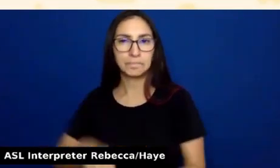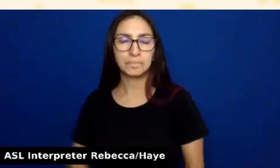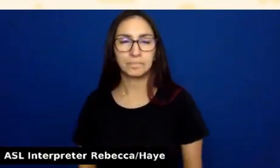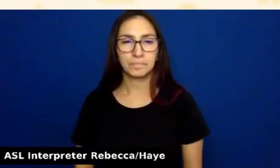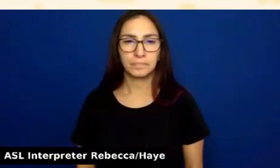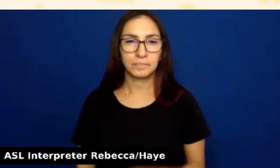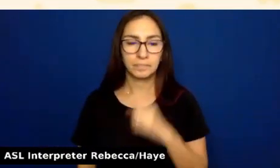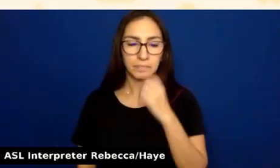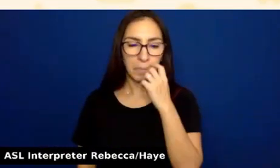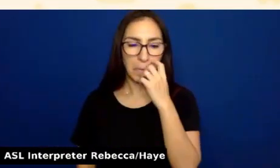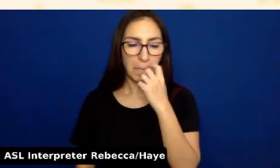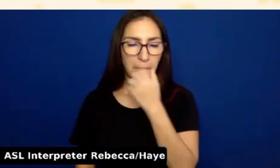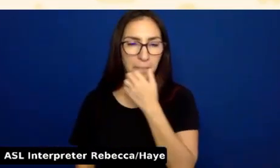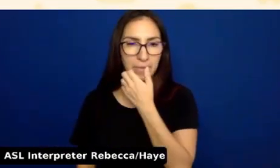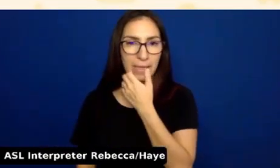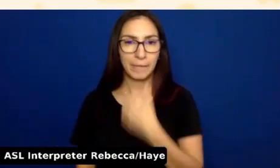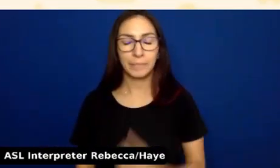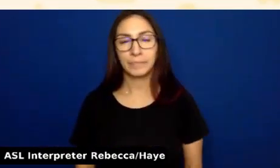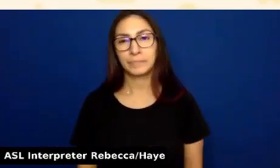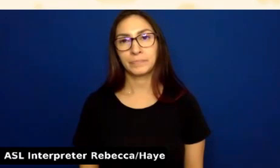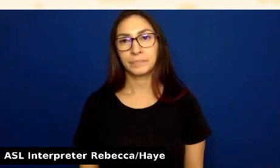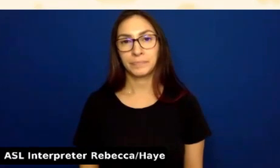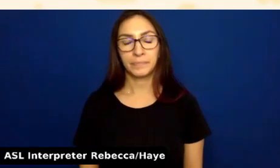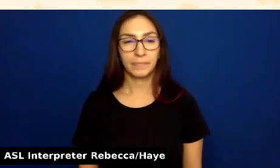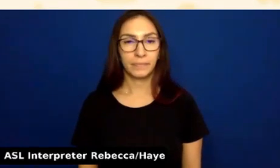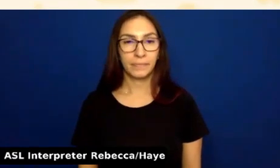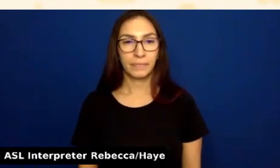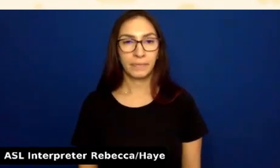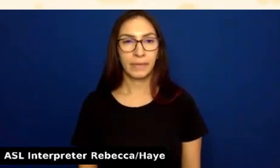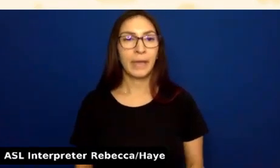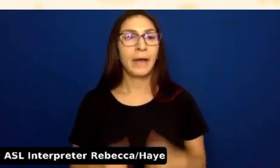Here we are going to talk about some of the things that the accessibility ready tag does not cover,